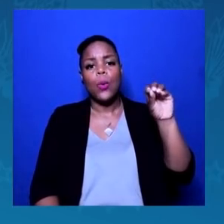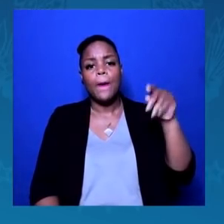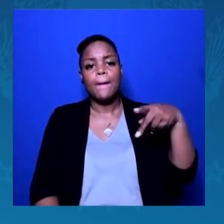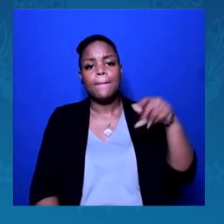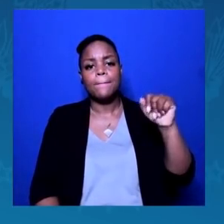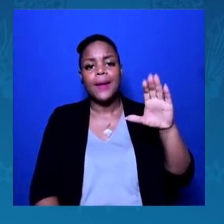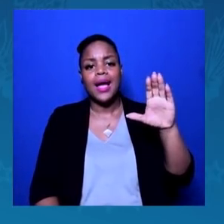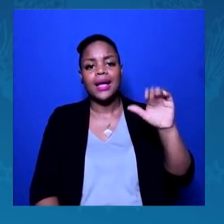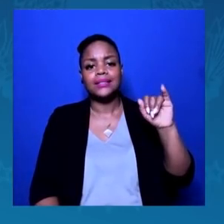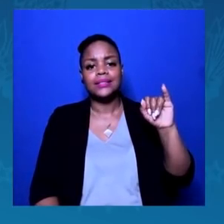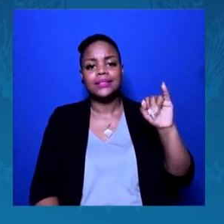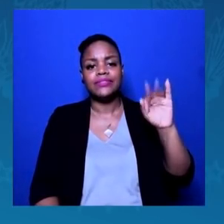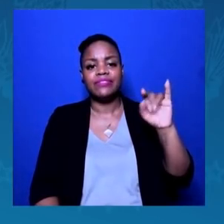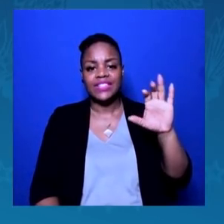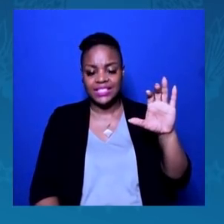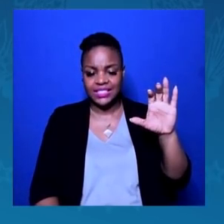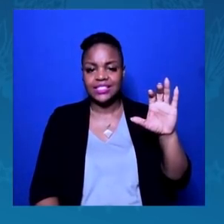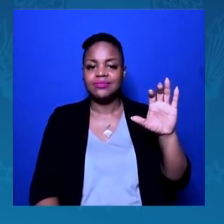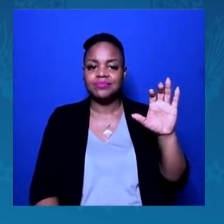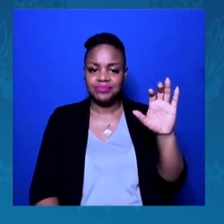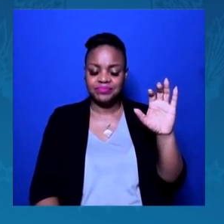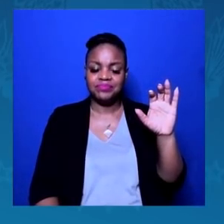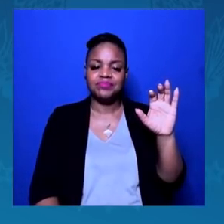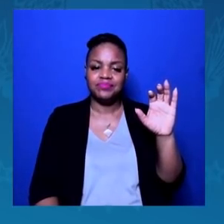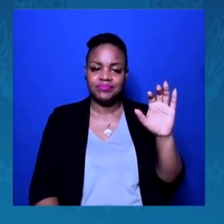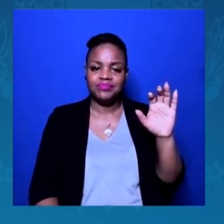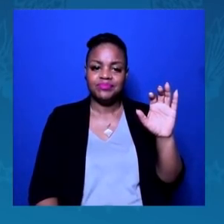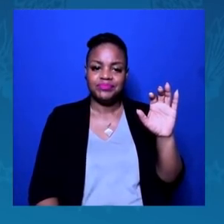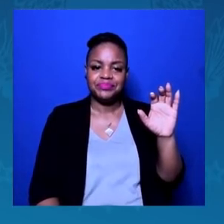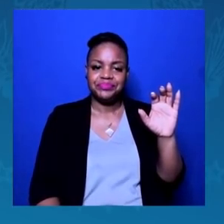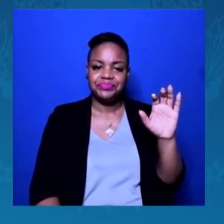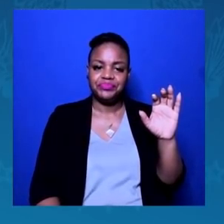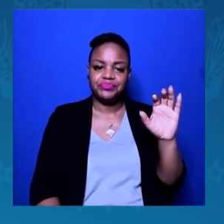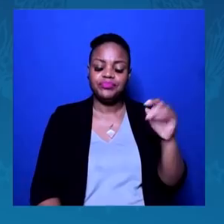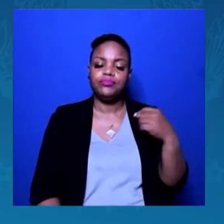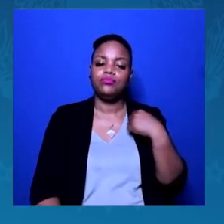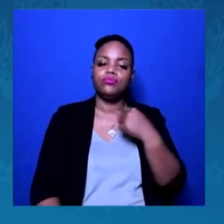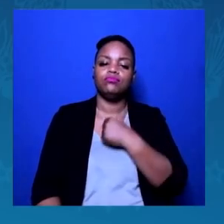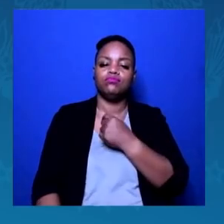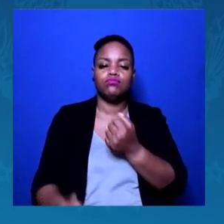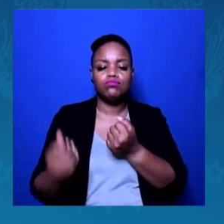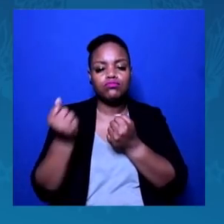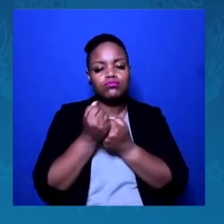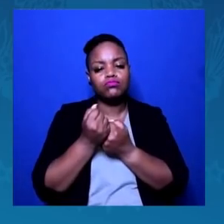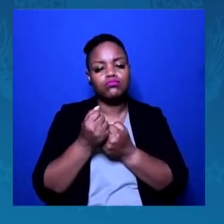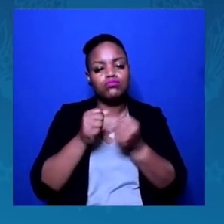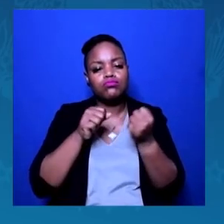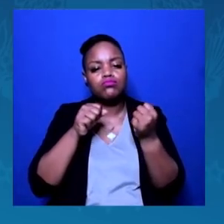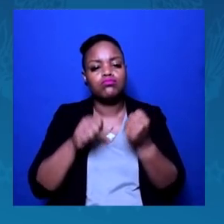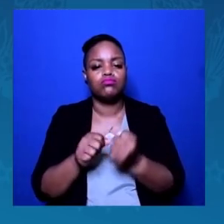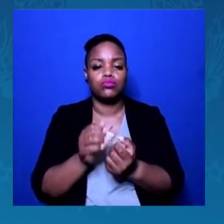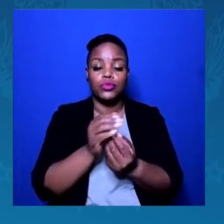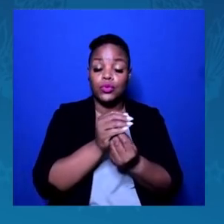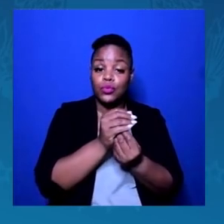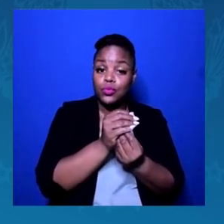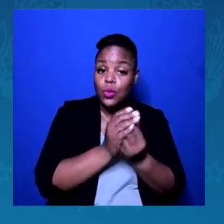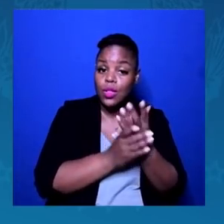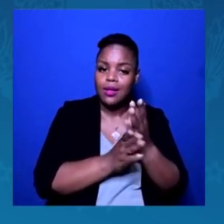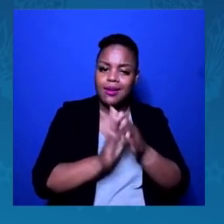in support of a strong, prosperous and independent Vietnam. And we will continue to work with Vietnam